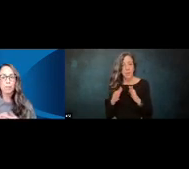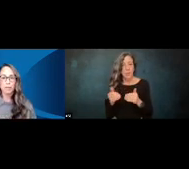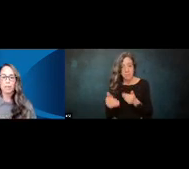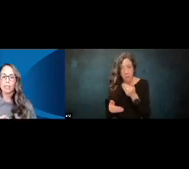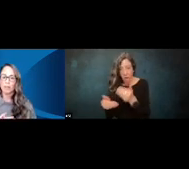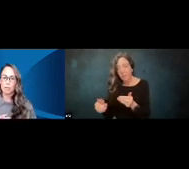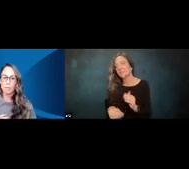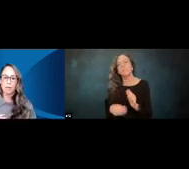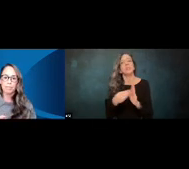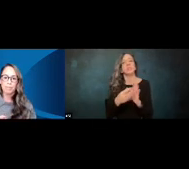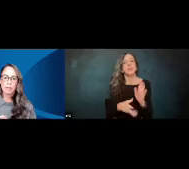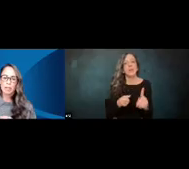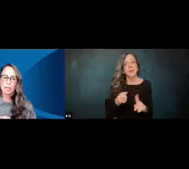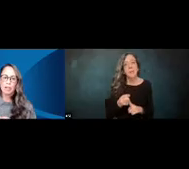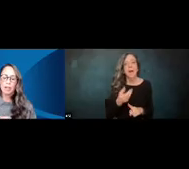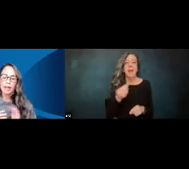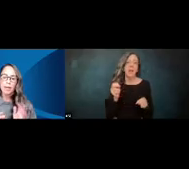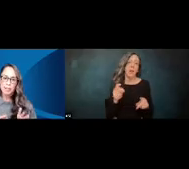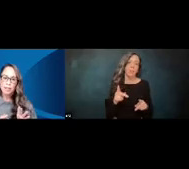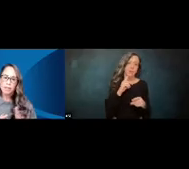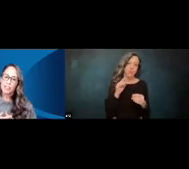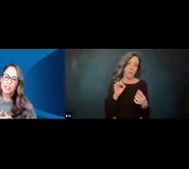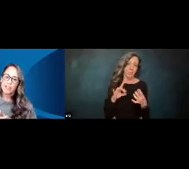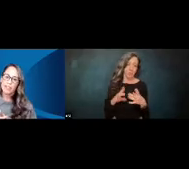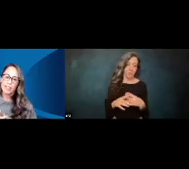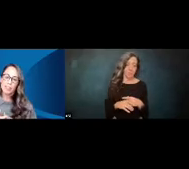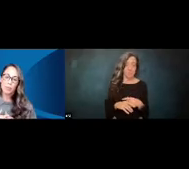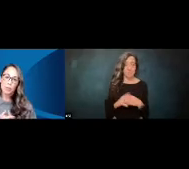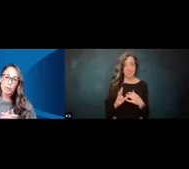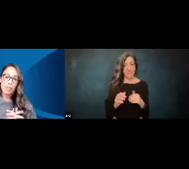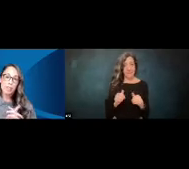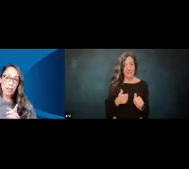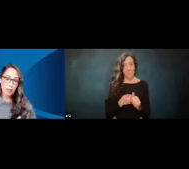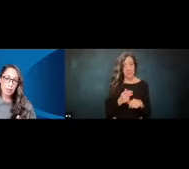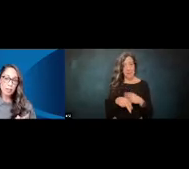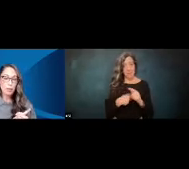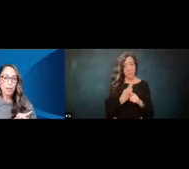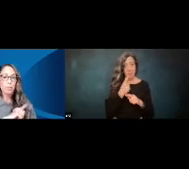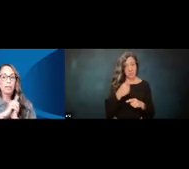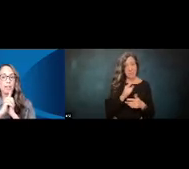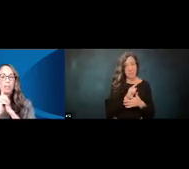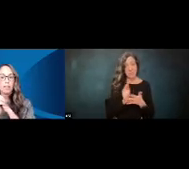and opportunities for input. An updated version of this series will be released annually to accompany